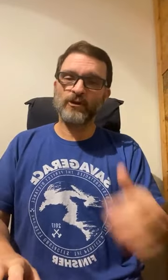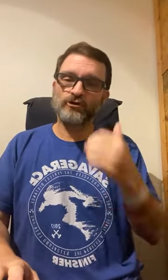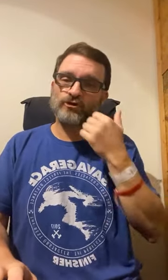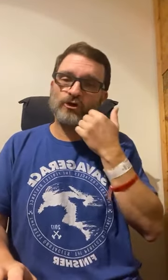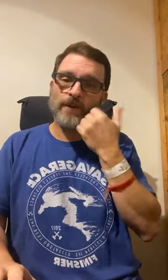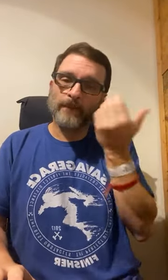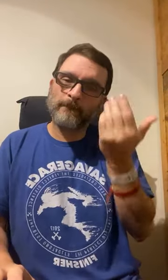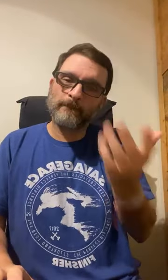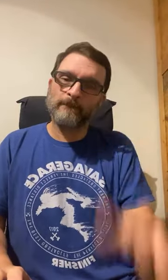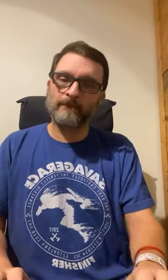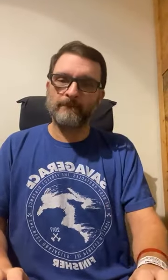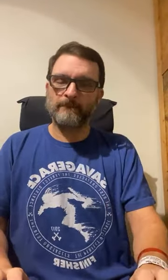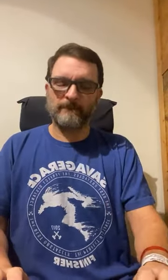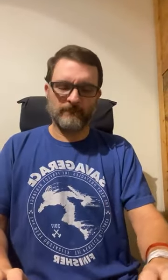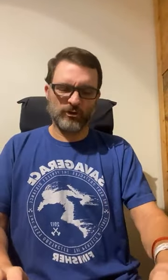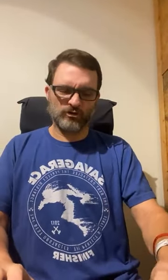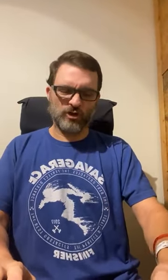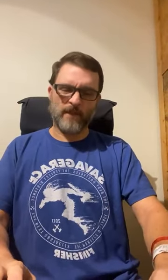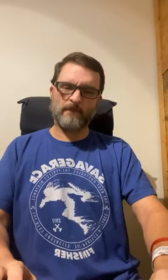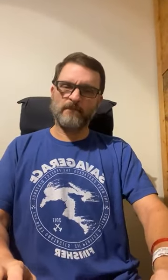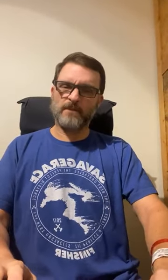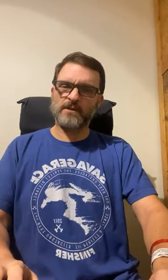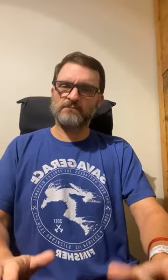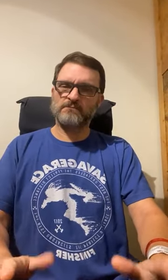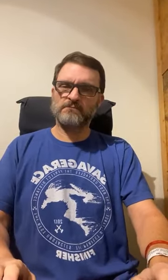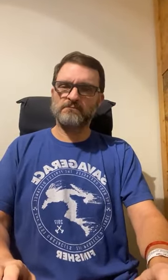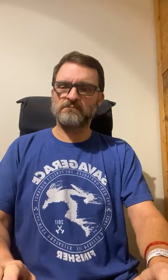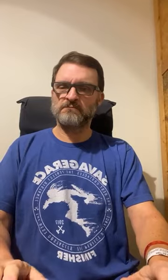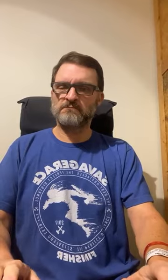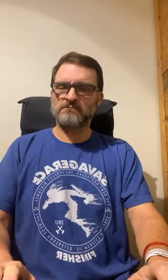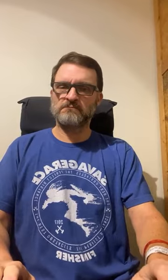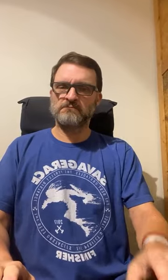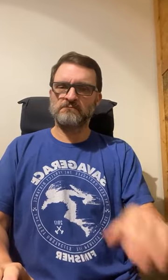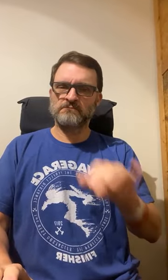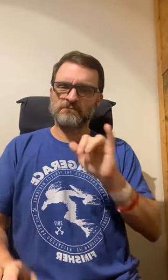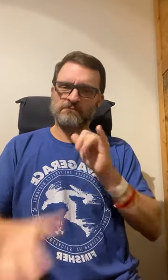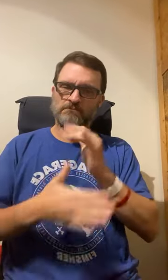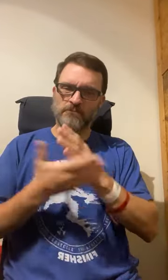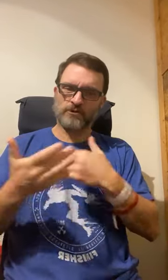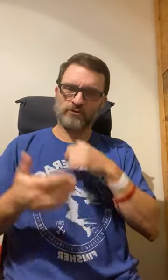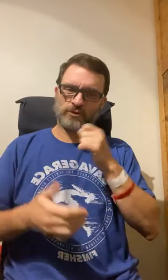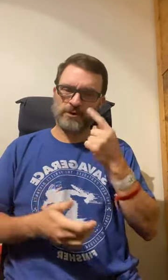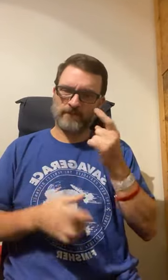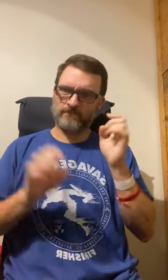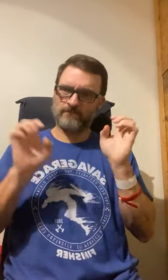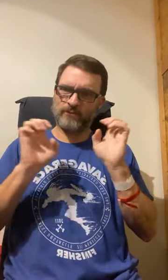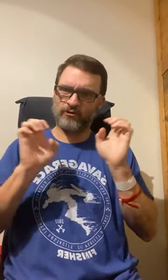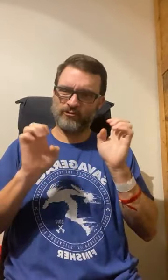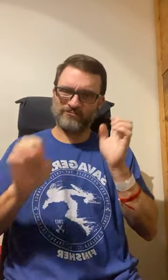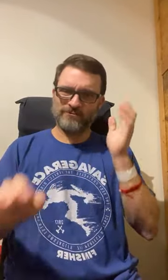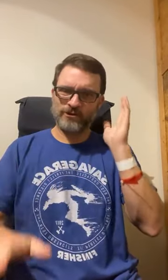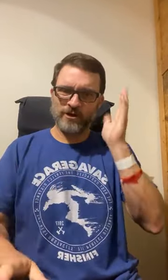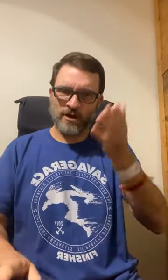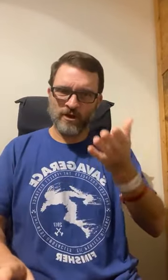It's a shame! That's the part I dont get it. It's an emergency. GO NOW ASAP!